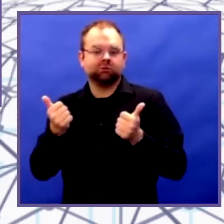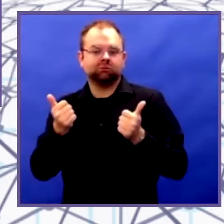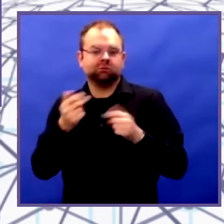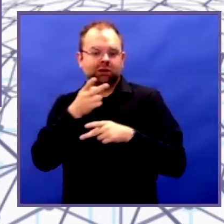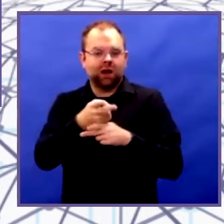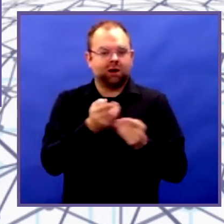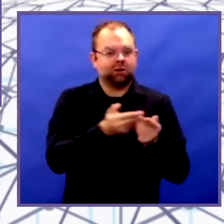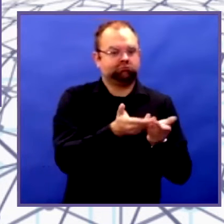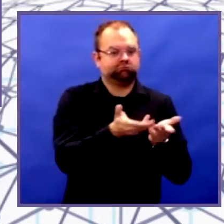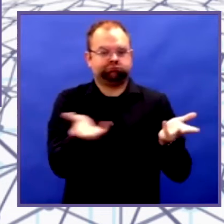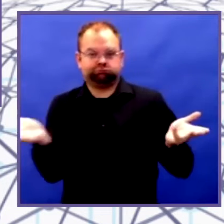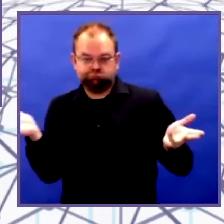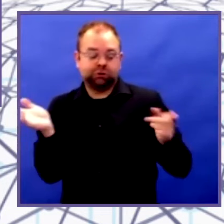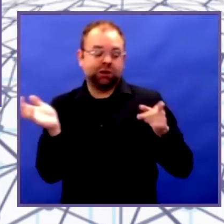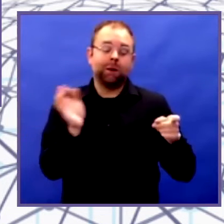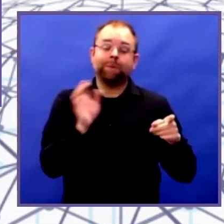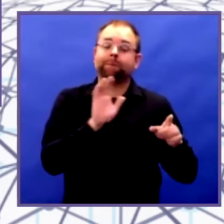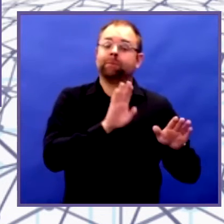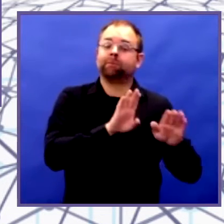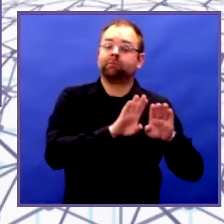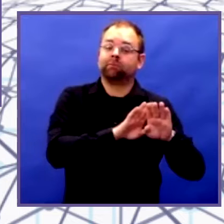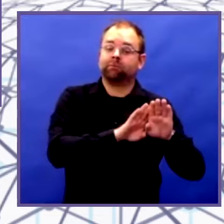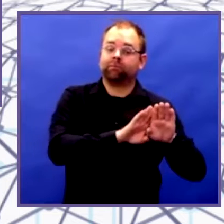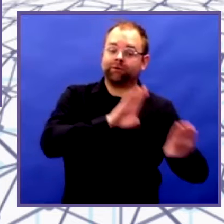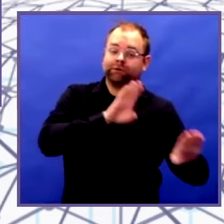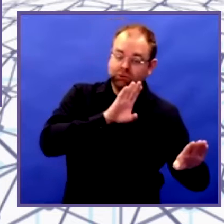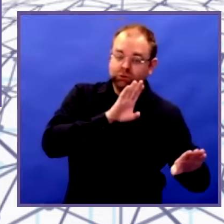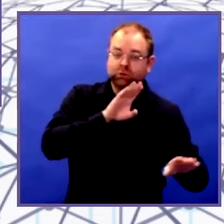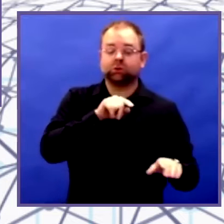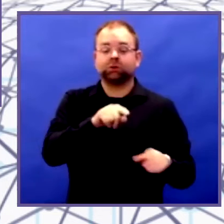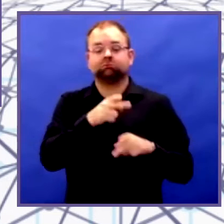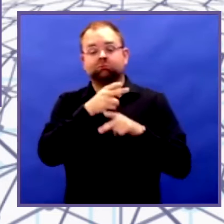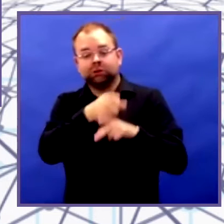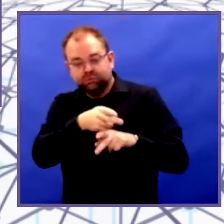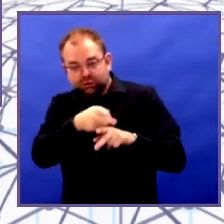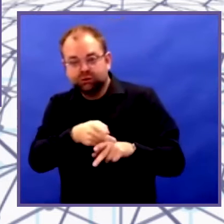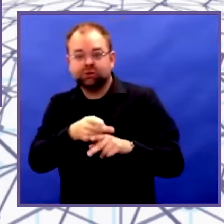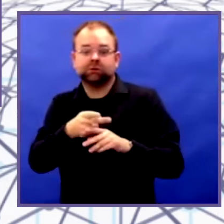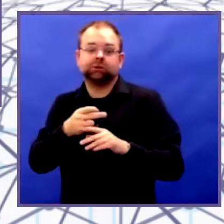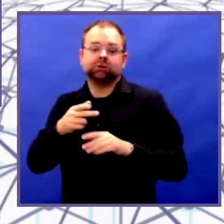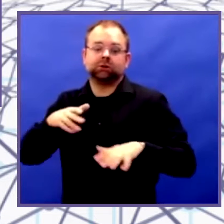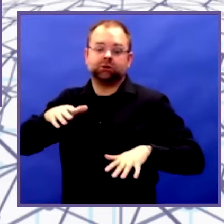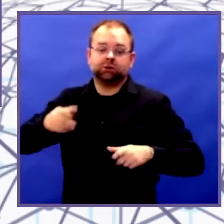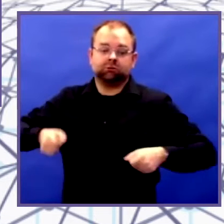We know that those who use assistive technology are a hugely diverse group of people in need